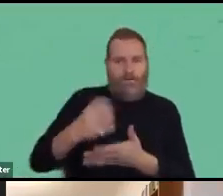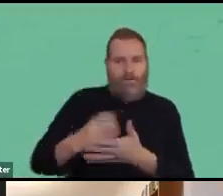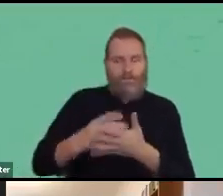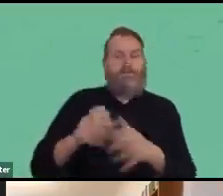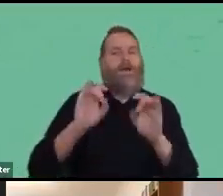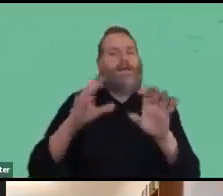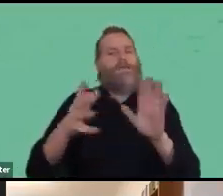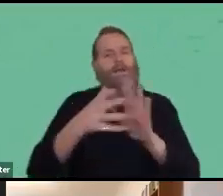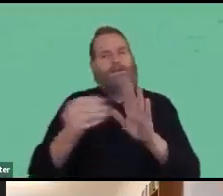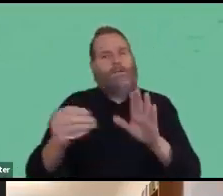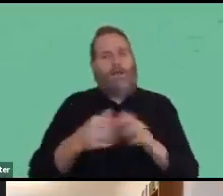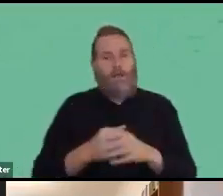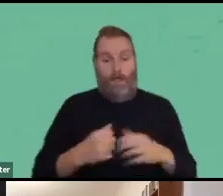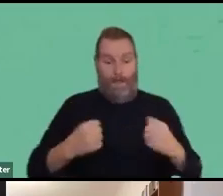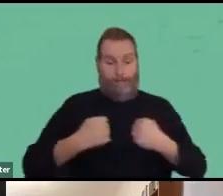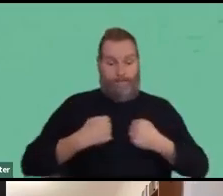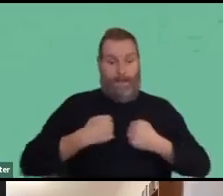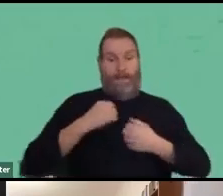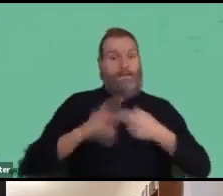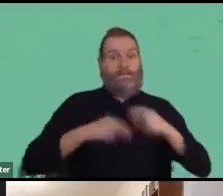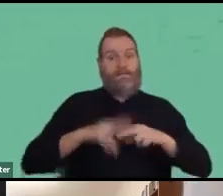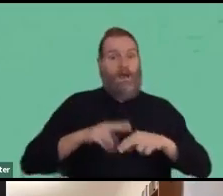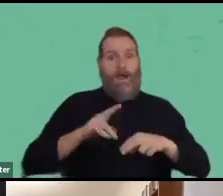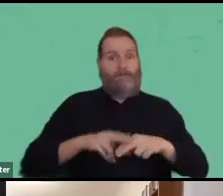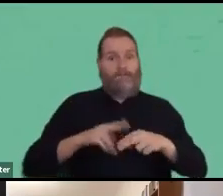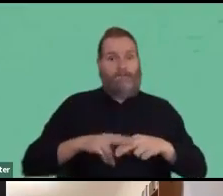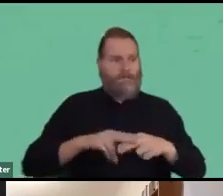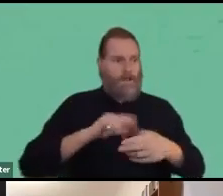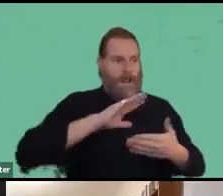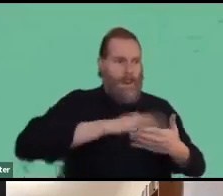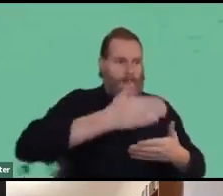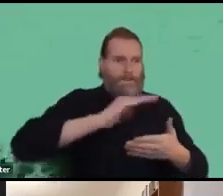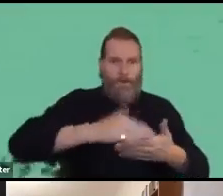um not all my staff have a laptop but when I had to ask them to work from home I literally